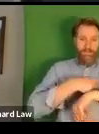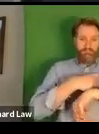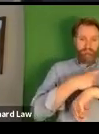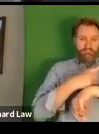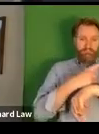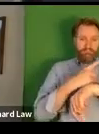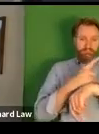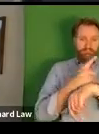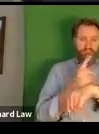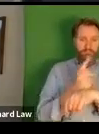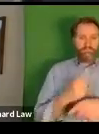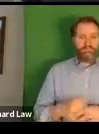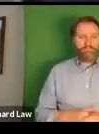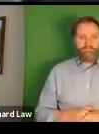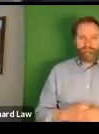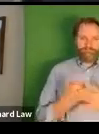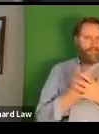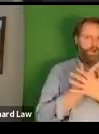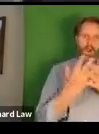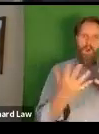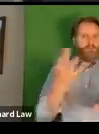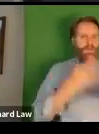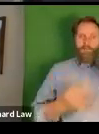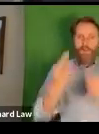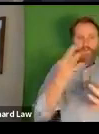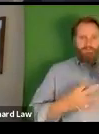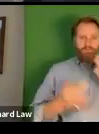there are still lots and lots of questions that we will seek to get an